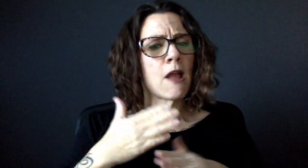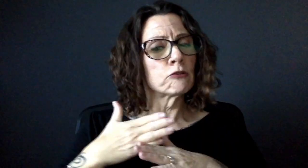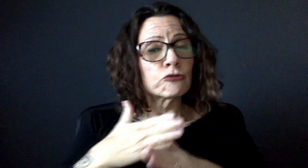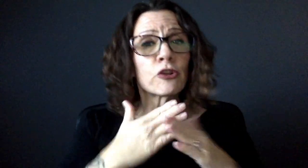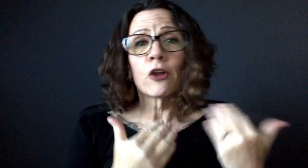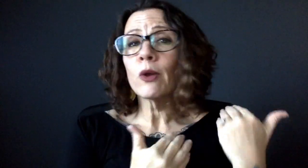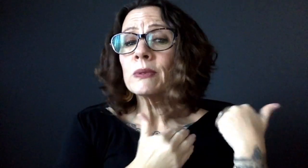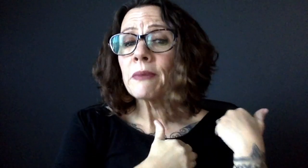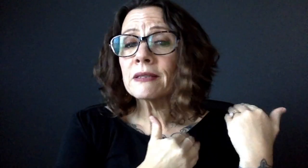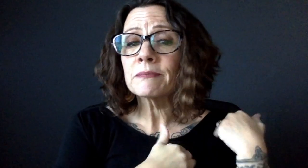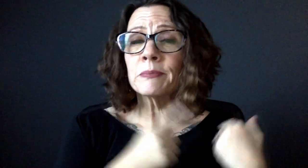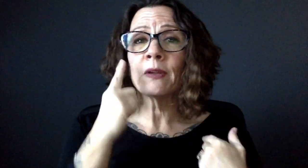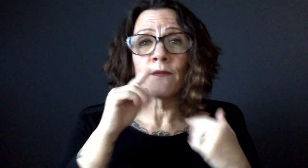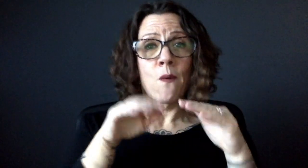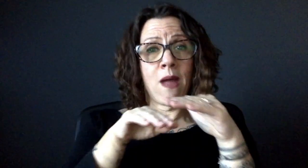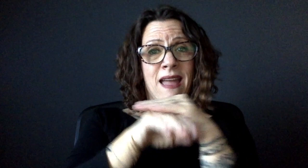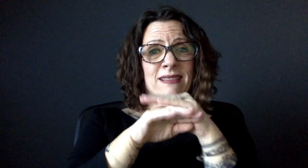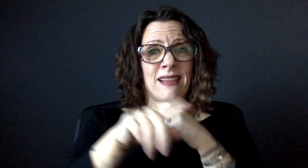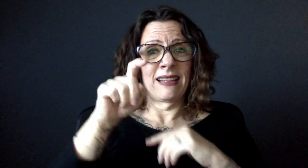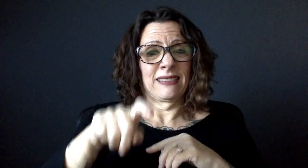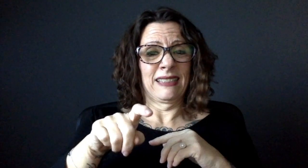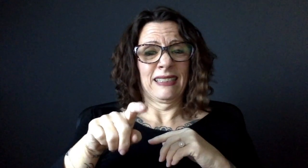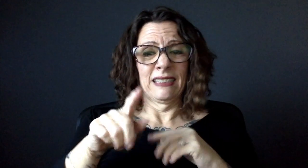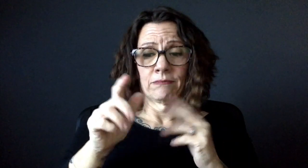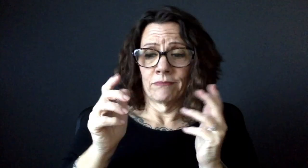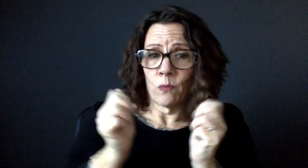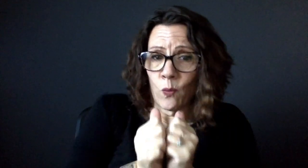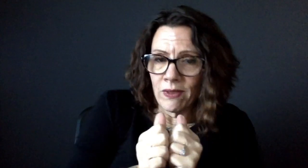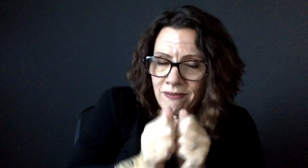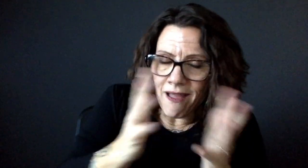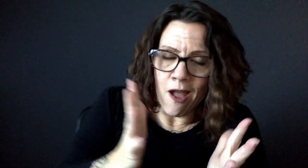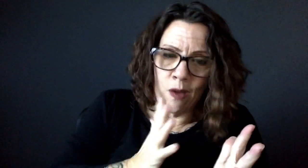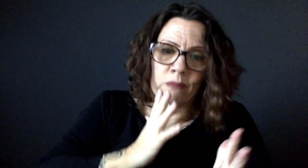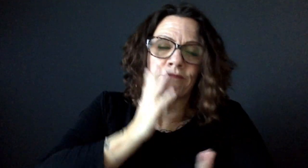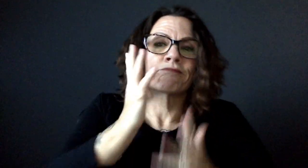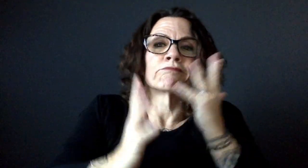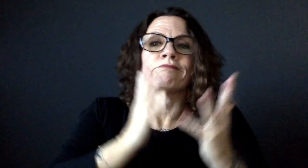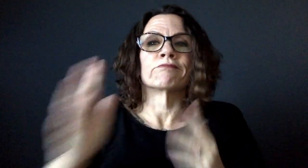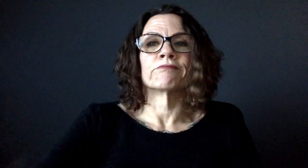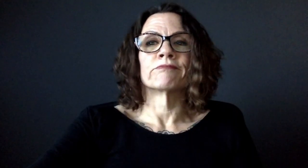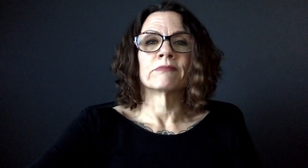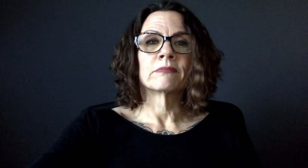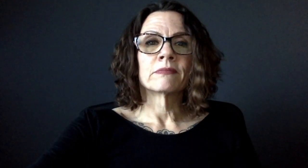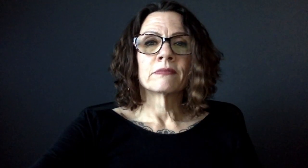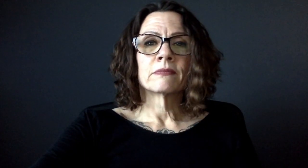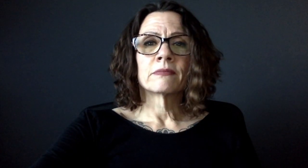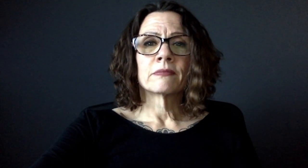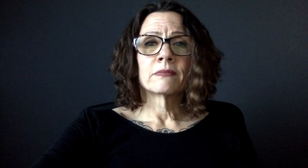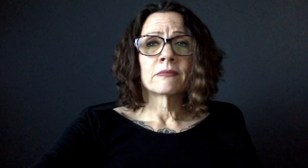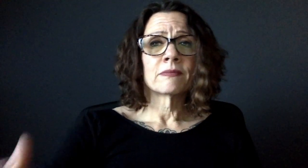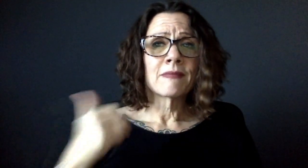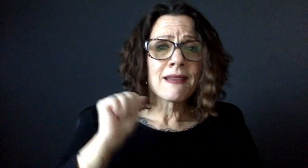We can share responsibility for our access needs without shame,